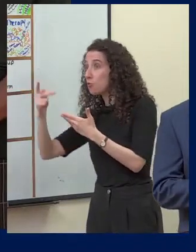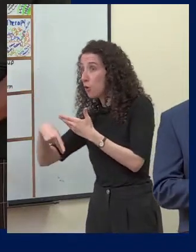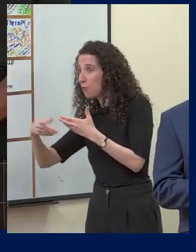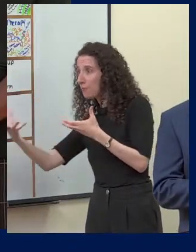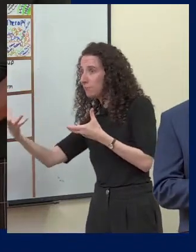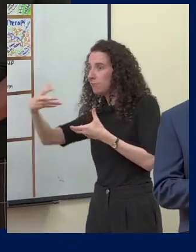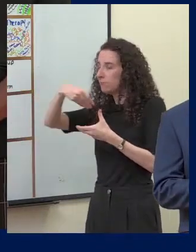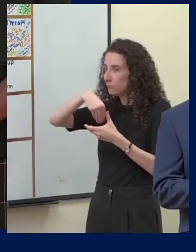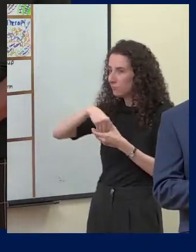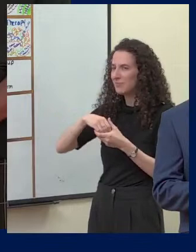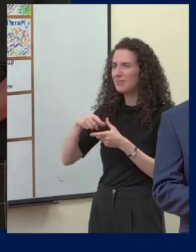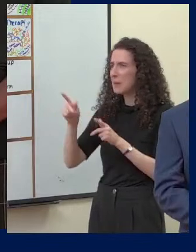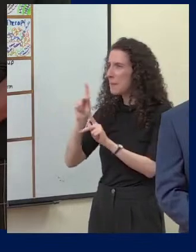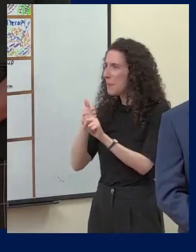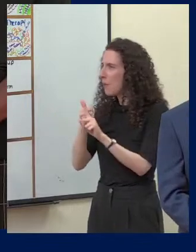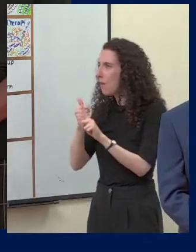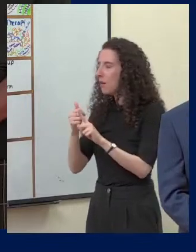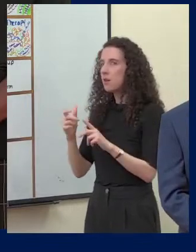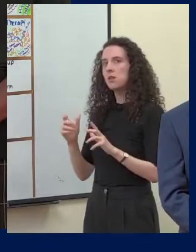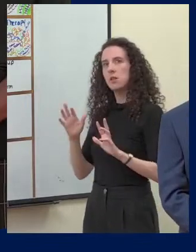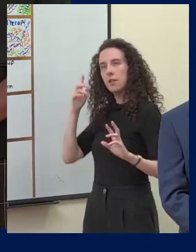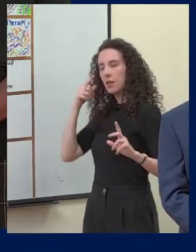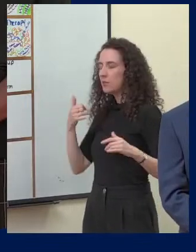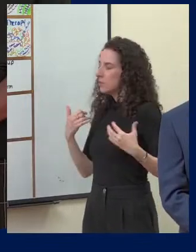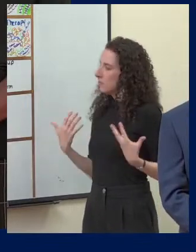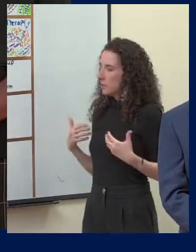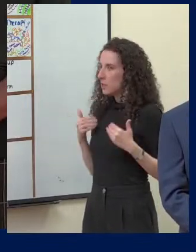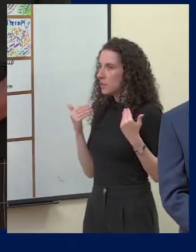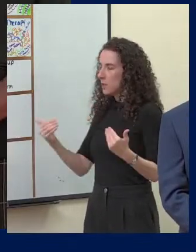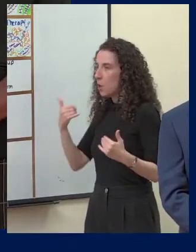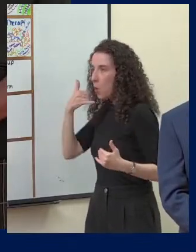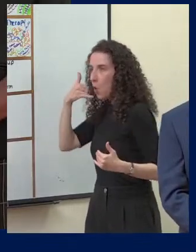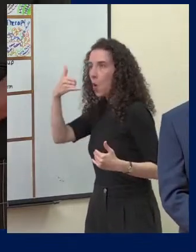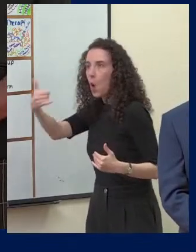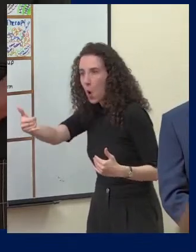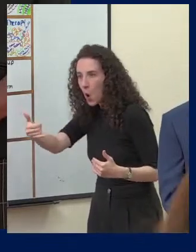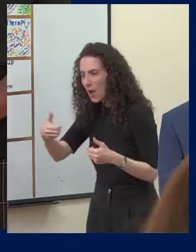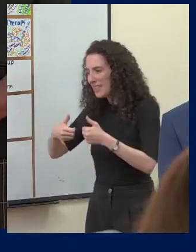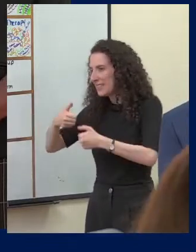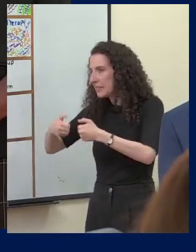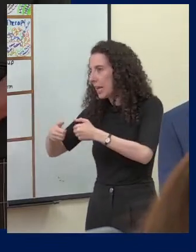courage to pick up the phone and call 988, to text or to chat with us so that we are